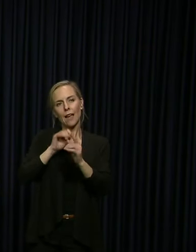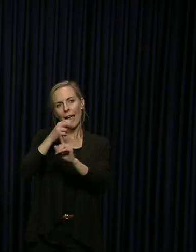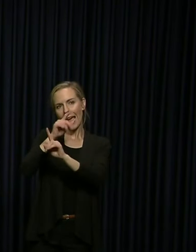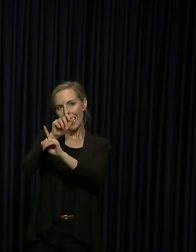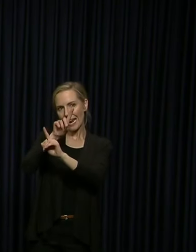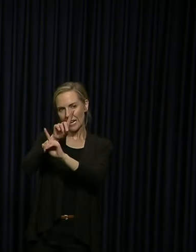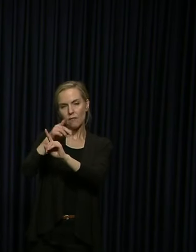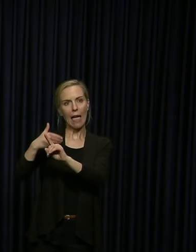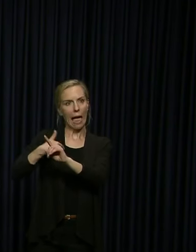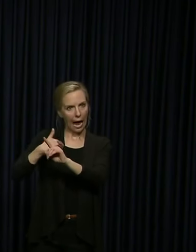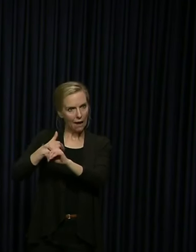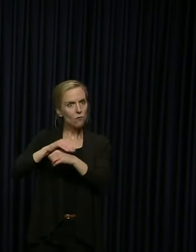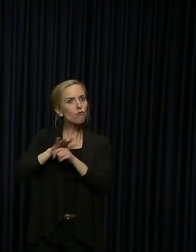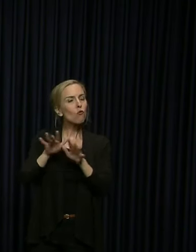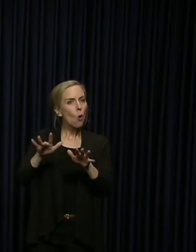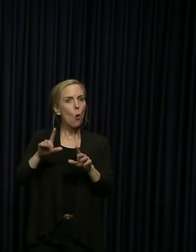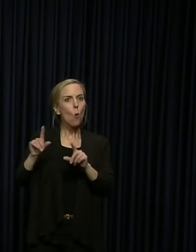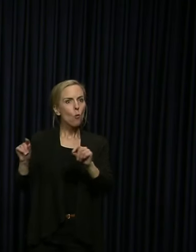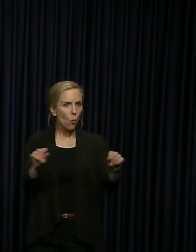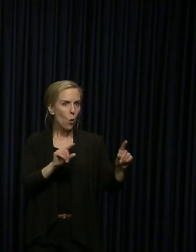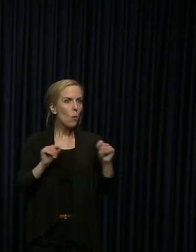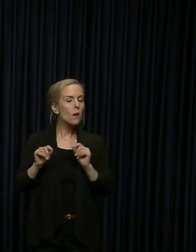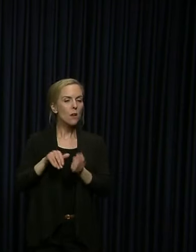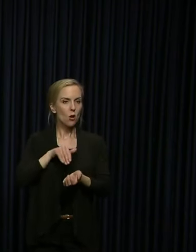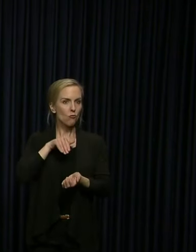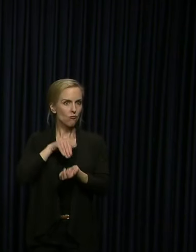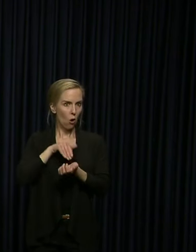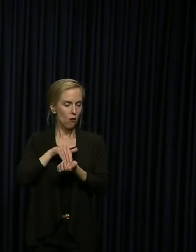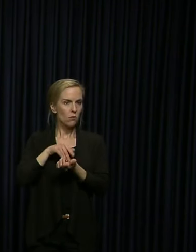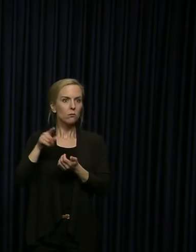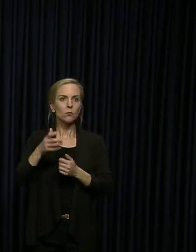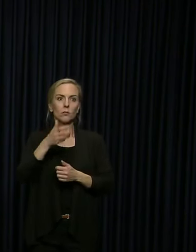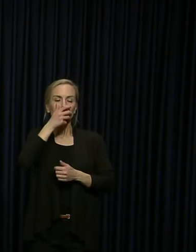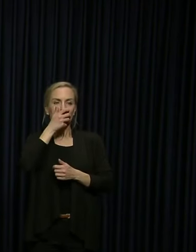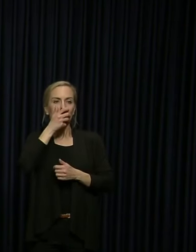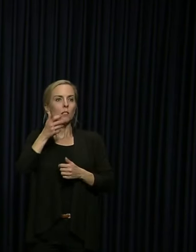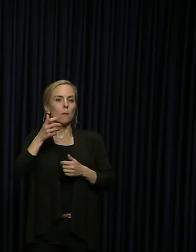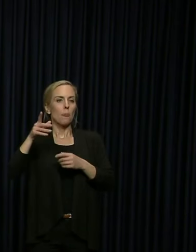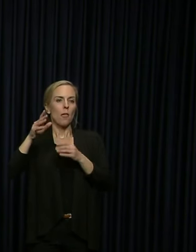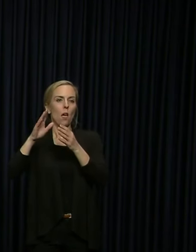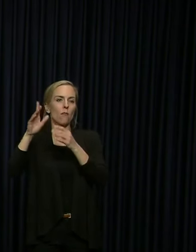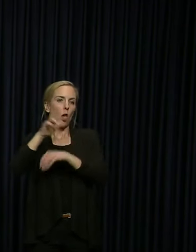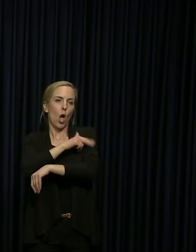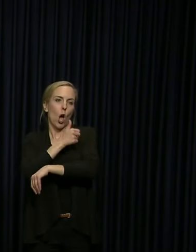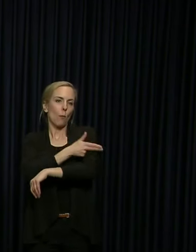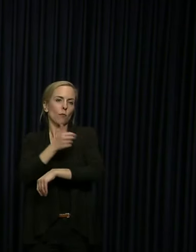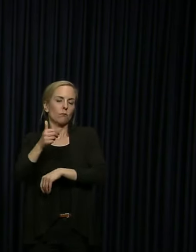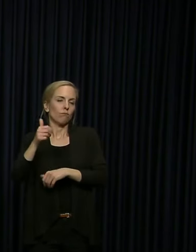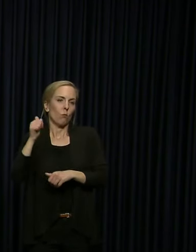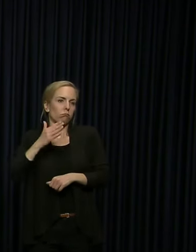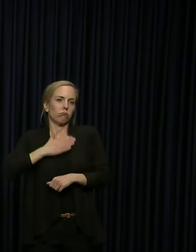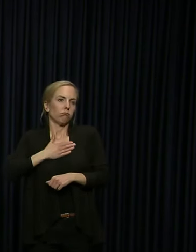VACCINE AS WELL. WE'RE FOLLOWING ALL OF IT. AND THOSE ARE DIFFERENT GROUPS THAT DO REPORT OR SEND